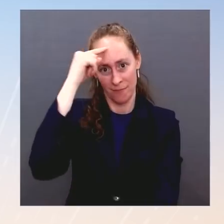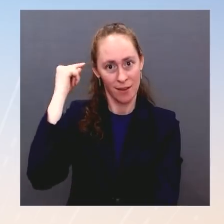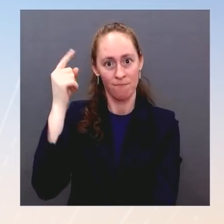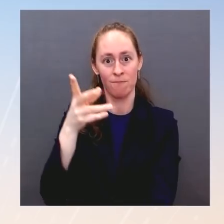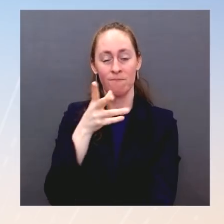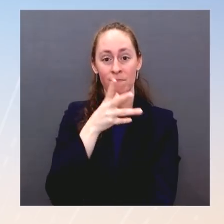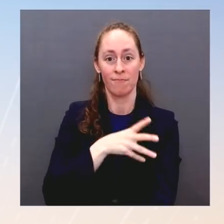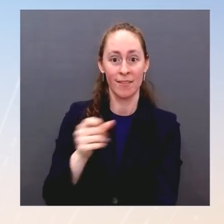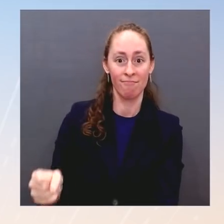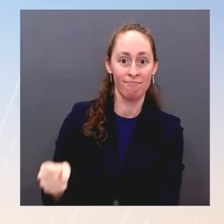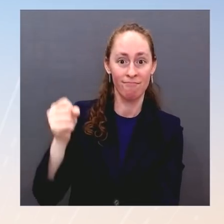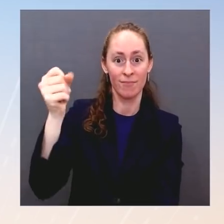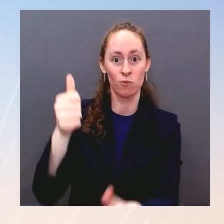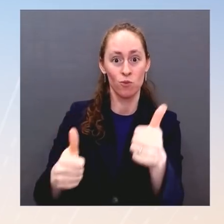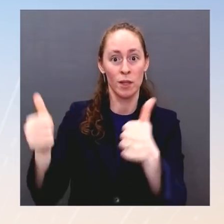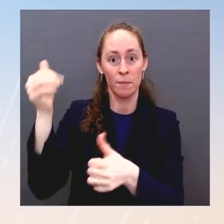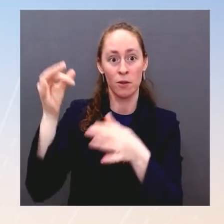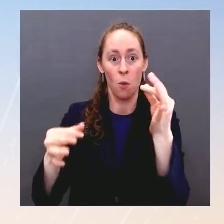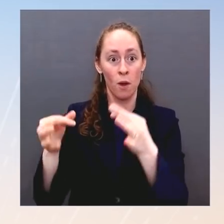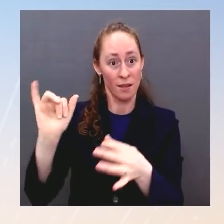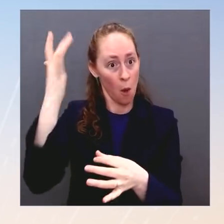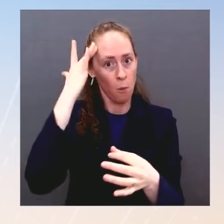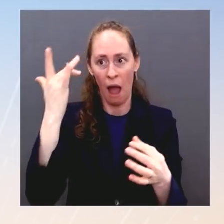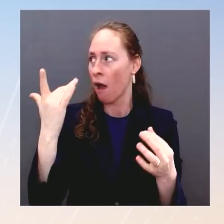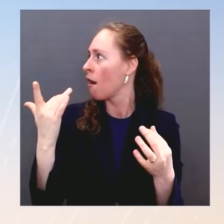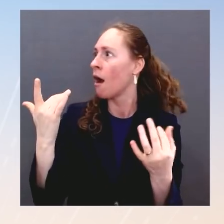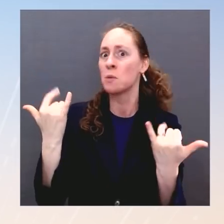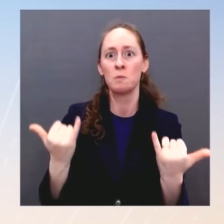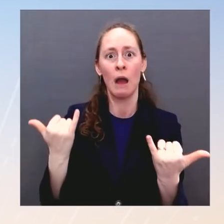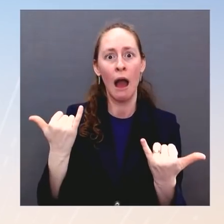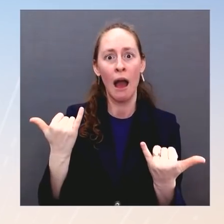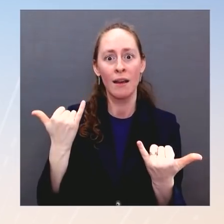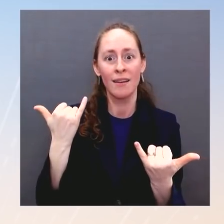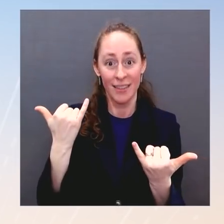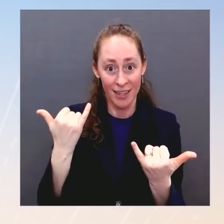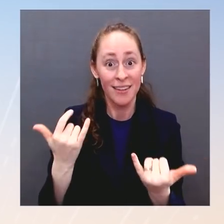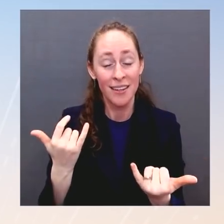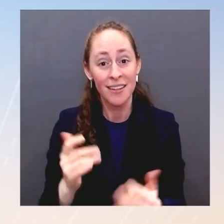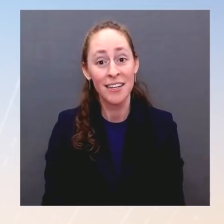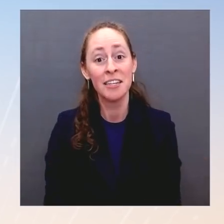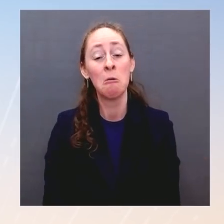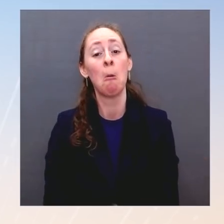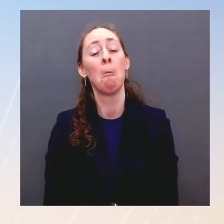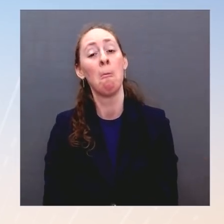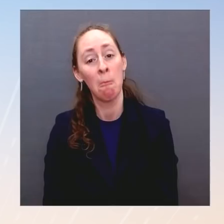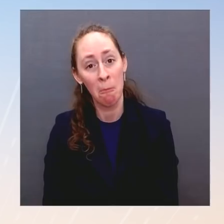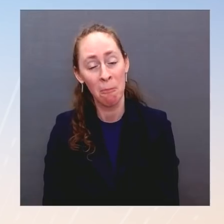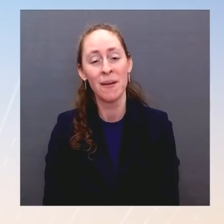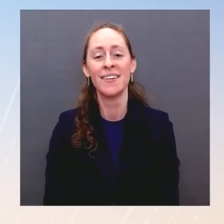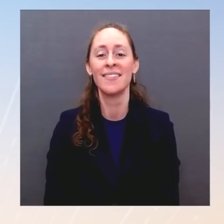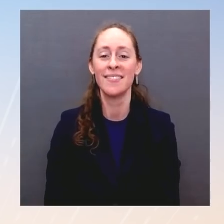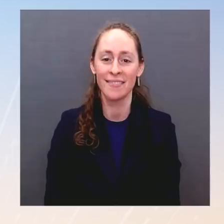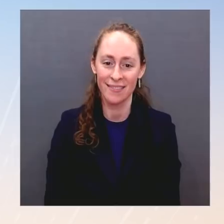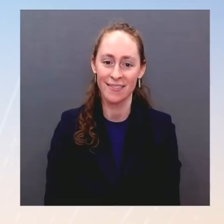The Press: Okay. And then can you share any details about the process -- Ms. Psaki: Sure. The Press: -- now that it's over? Ms. Psaki: Finally, we're free.